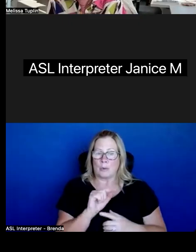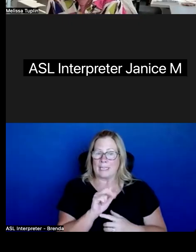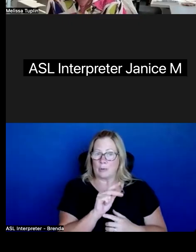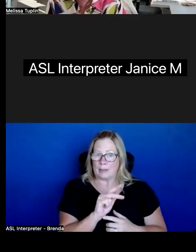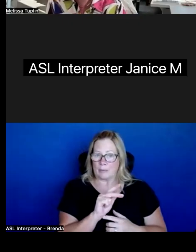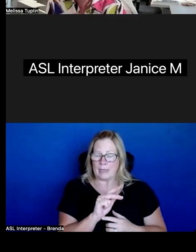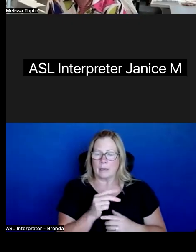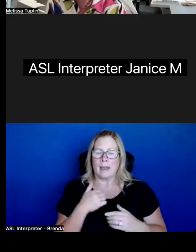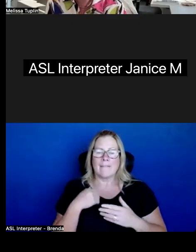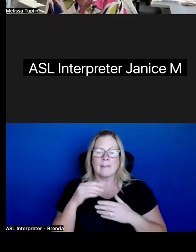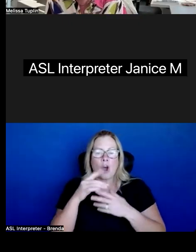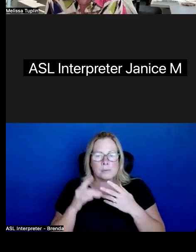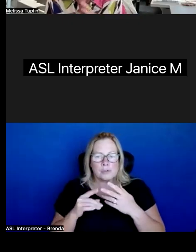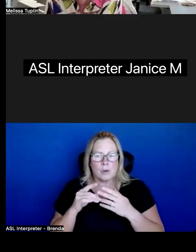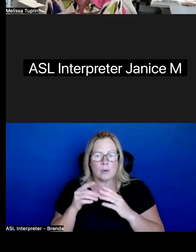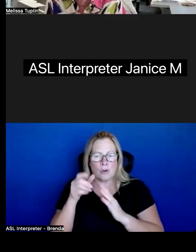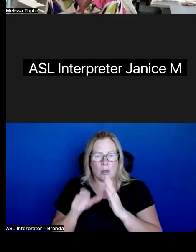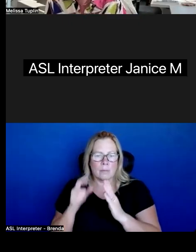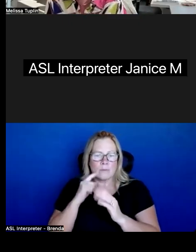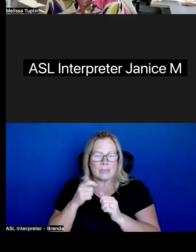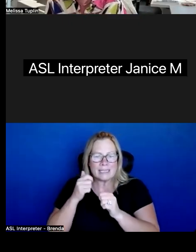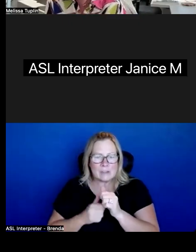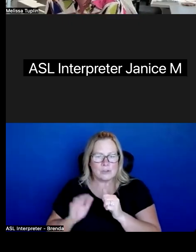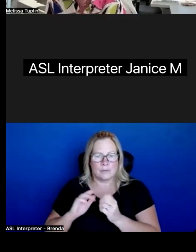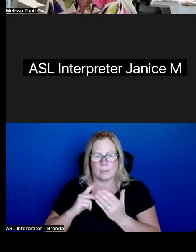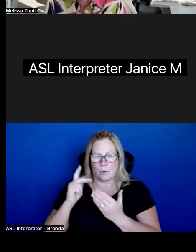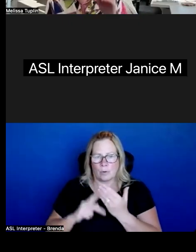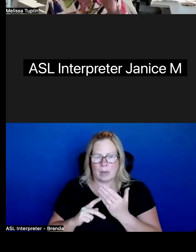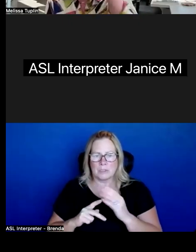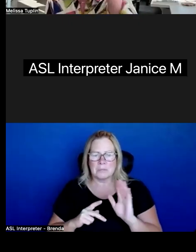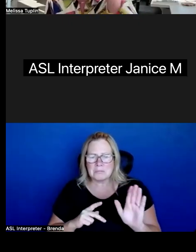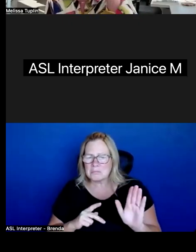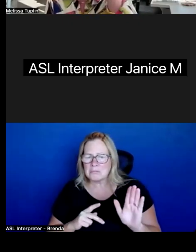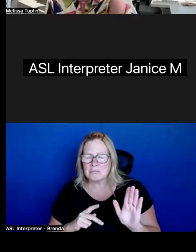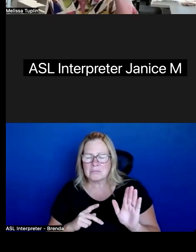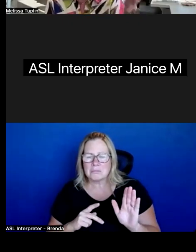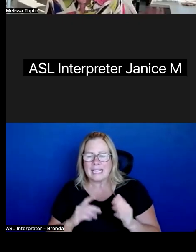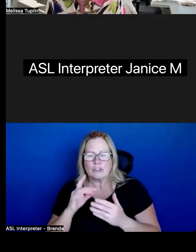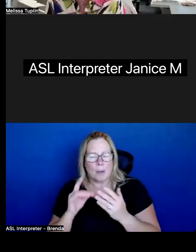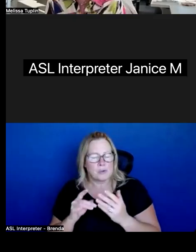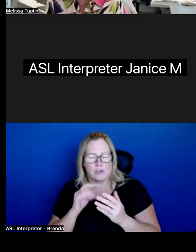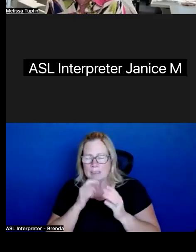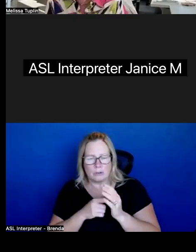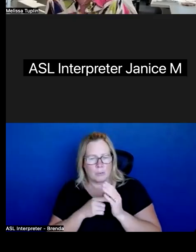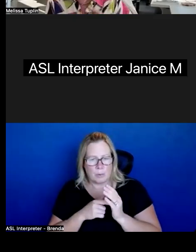attendance numbers. This is optional, it isn't required. If you have them,